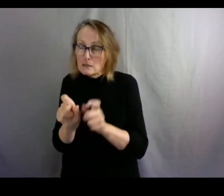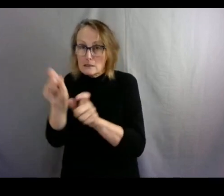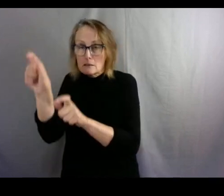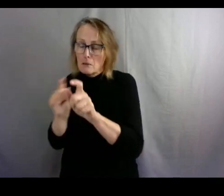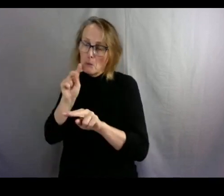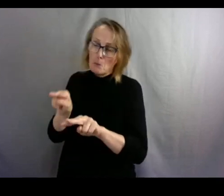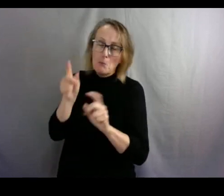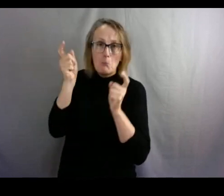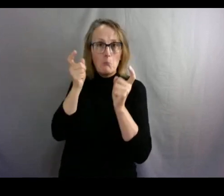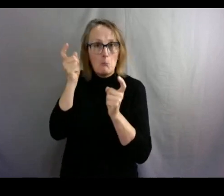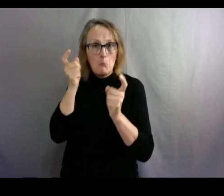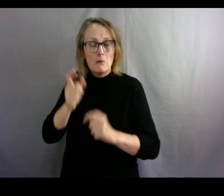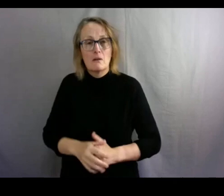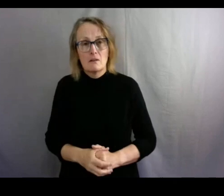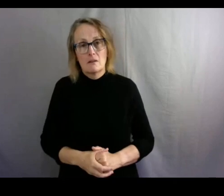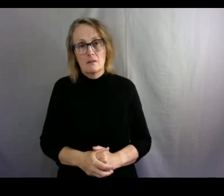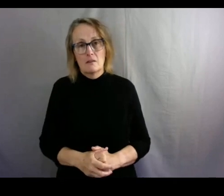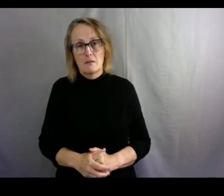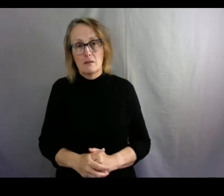were the names of Cezanne and Gauguin.